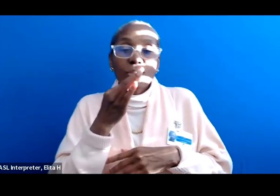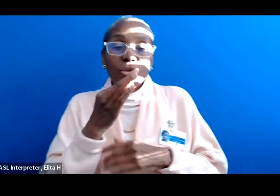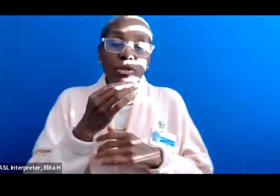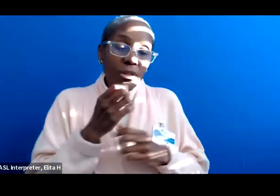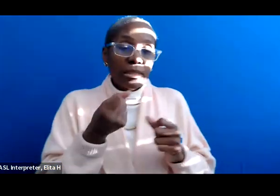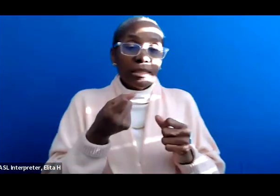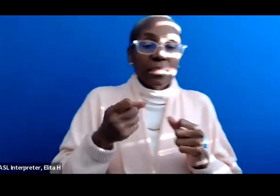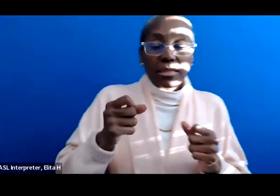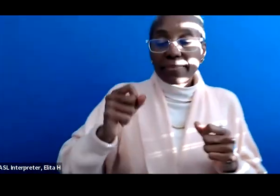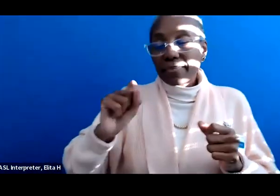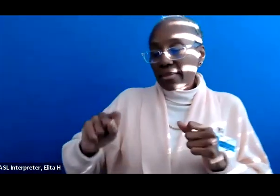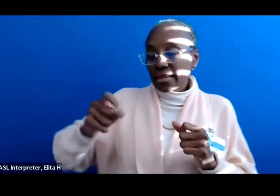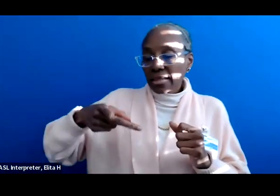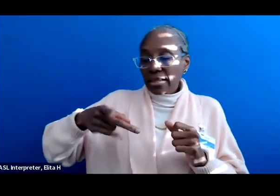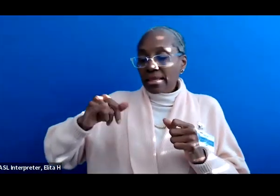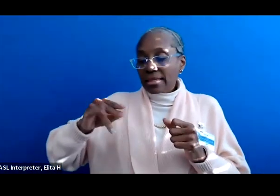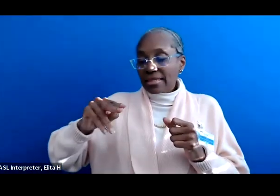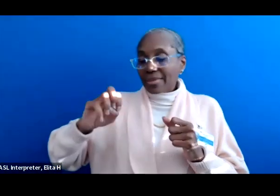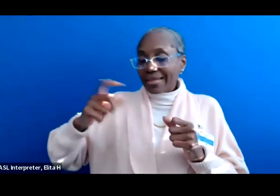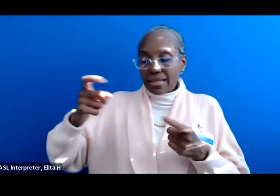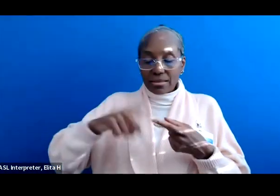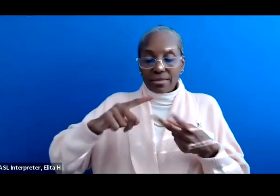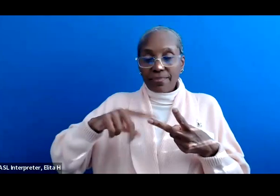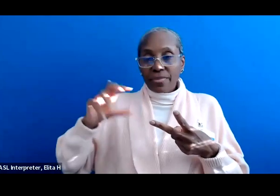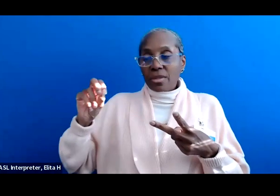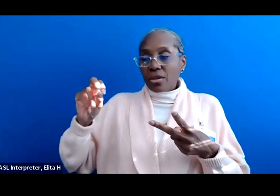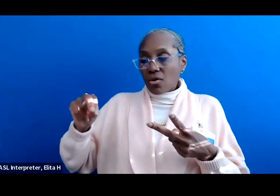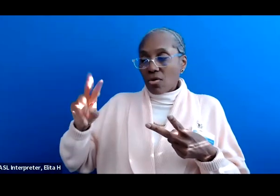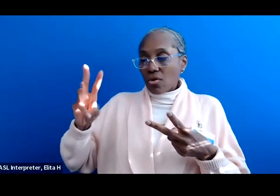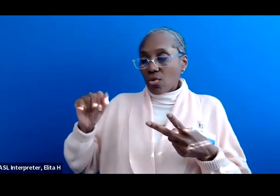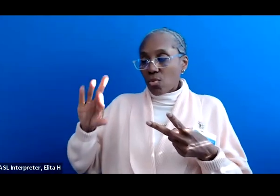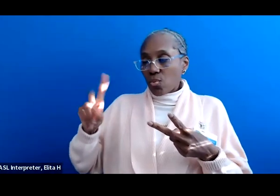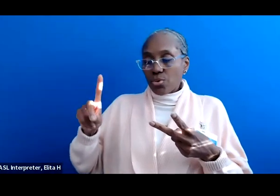SpineX, Onward, what is the name of this company?